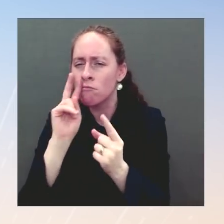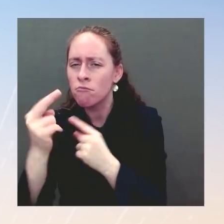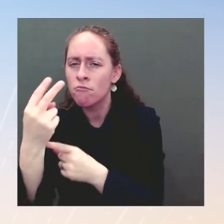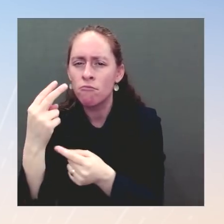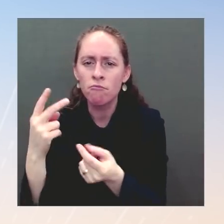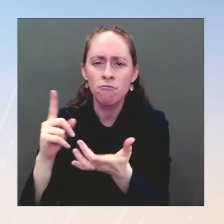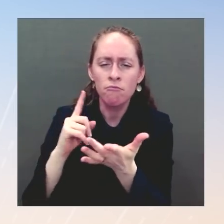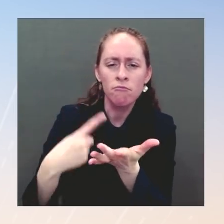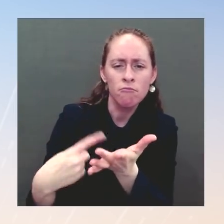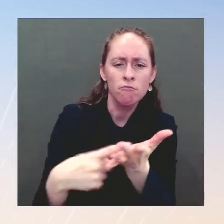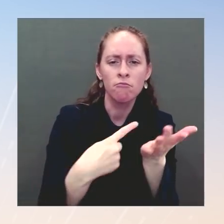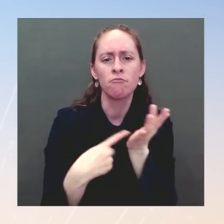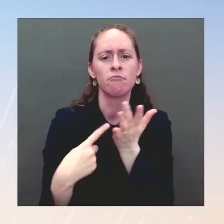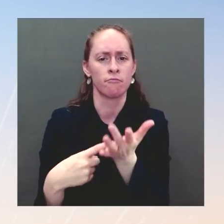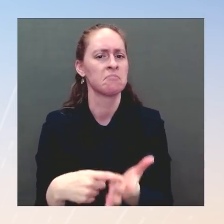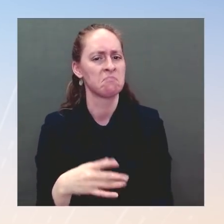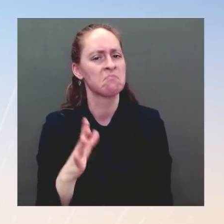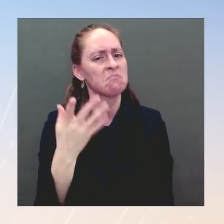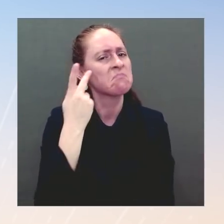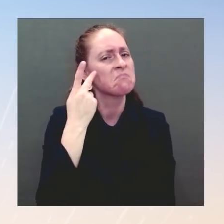As it relates to the March 18th timeline,